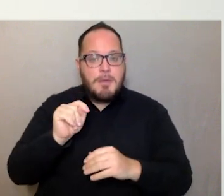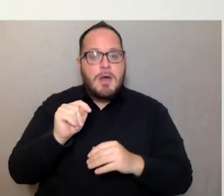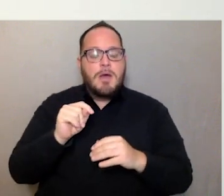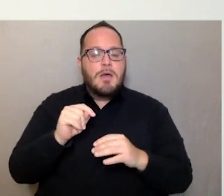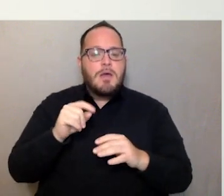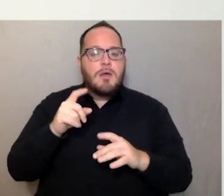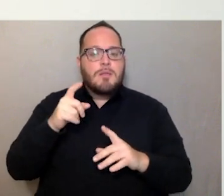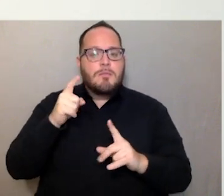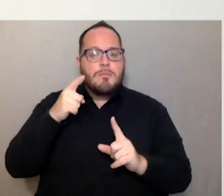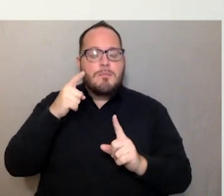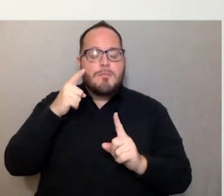TO THAT QUESTION IS THAT IT GOES TO THE SAME POINT.